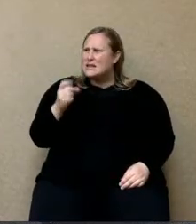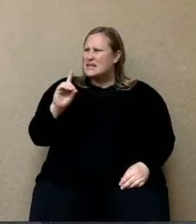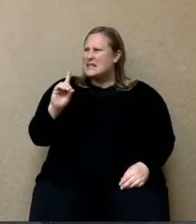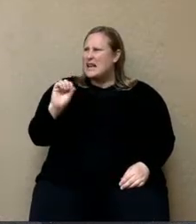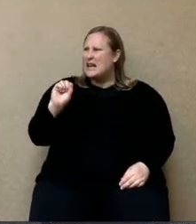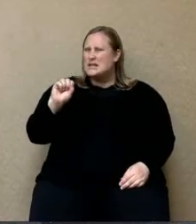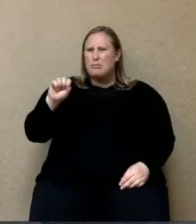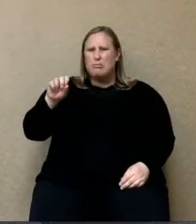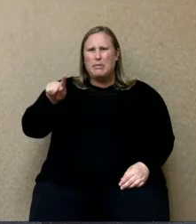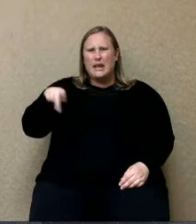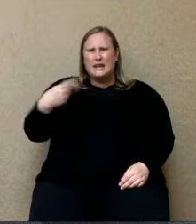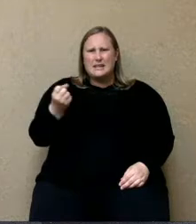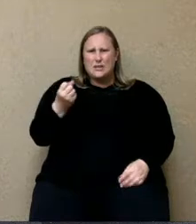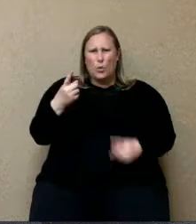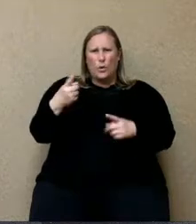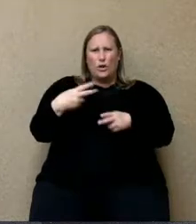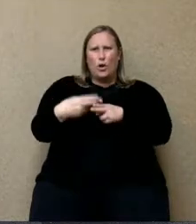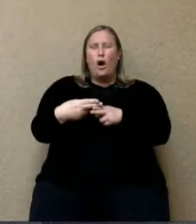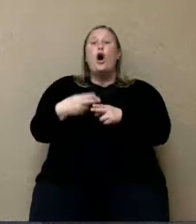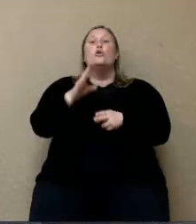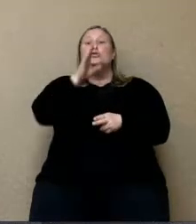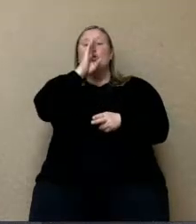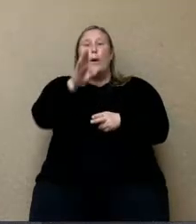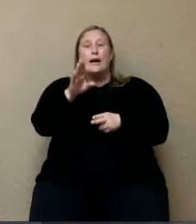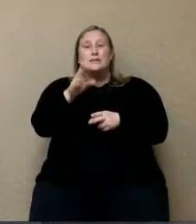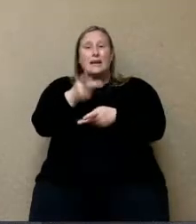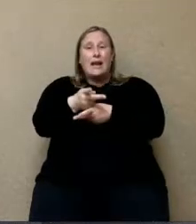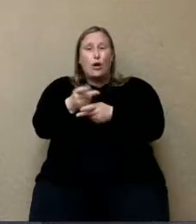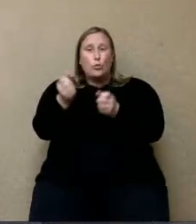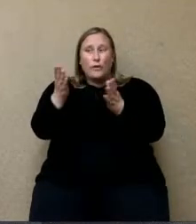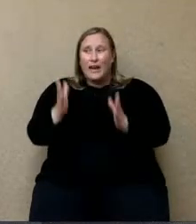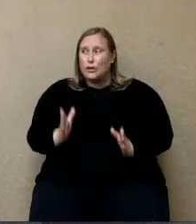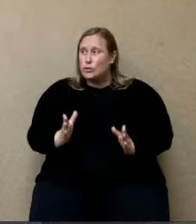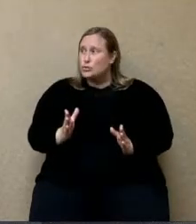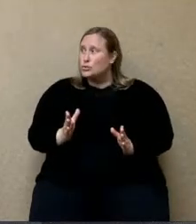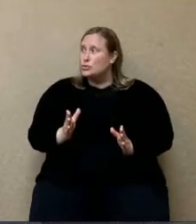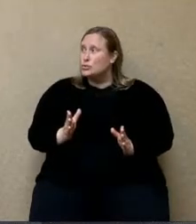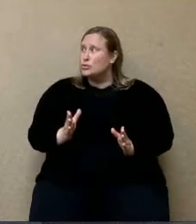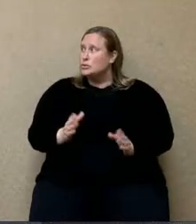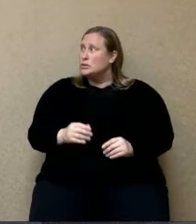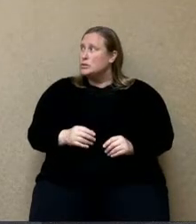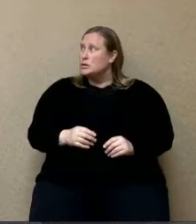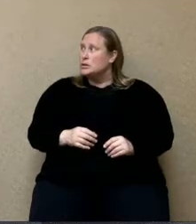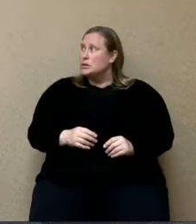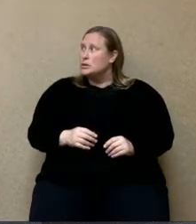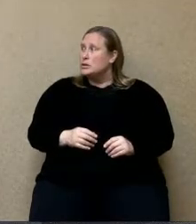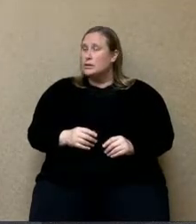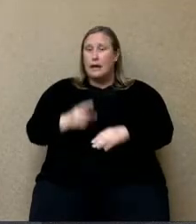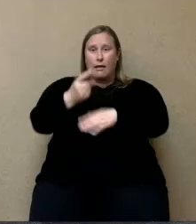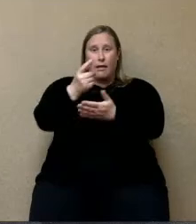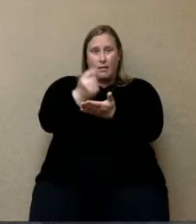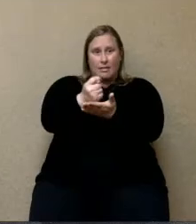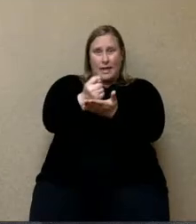in Wisconsin but like direct care providers? Therapists?